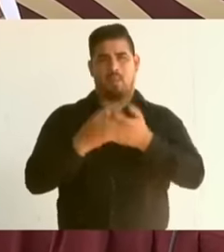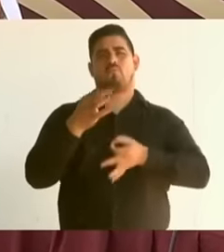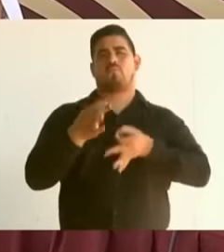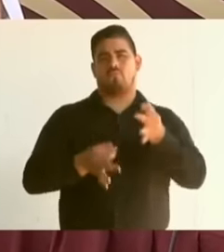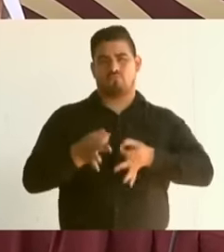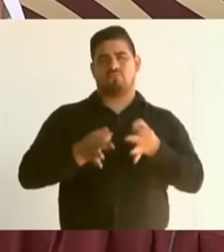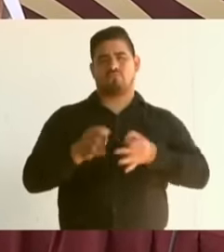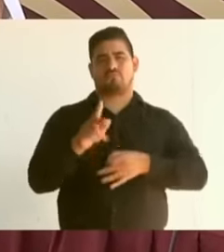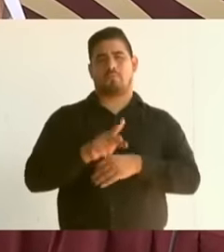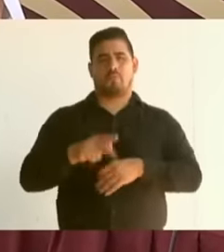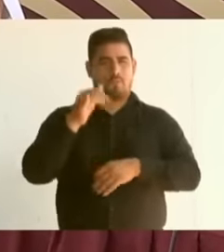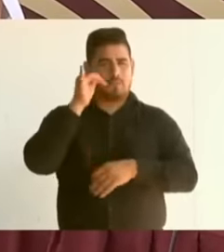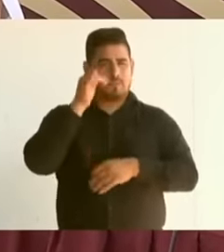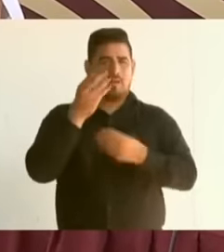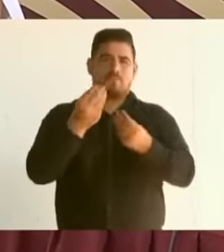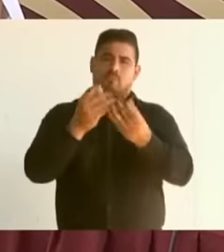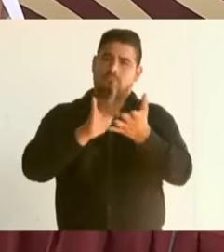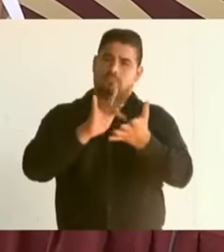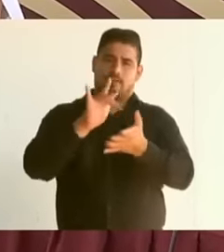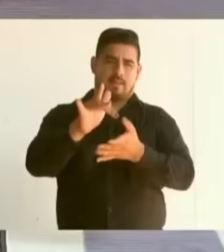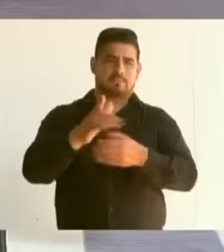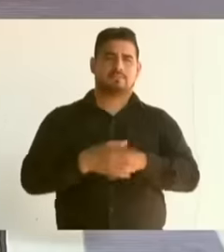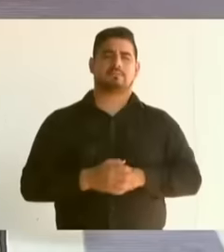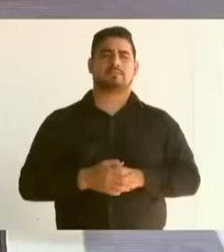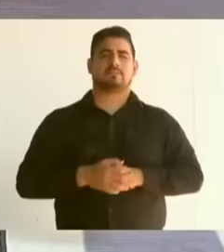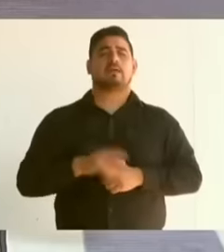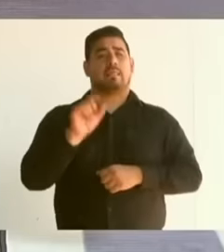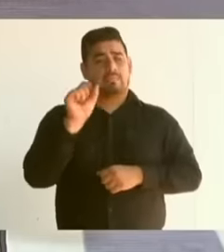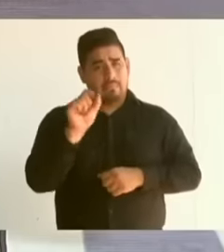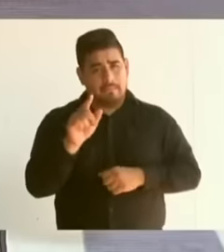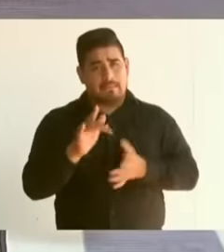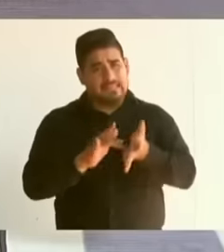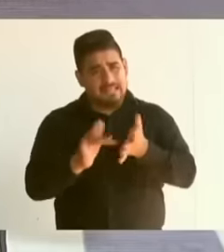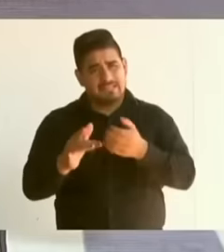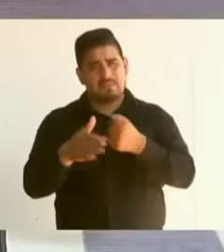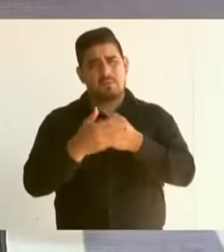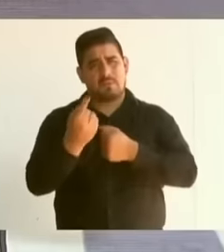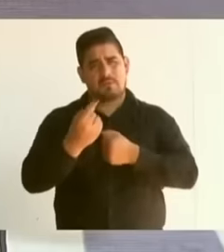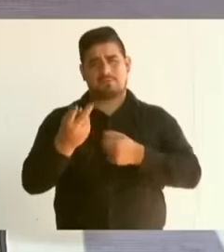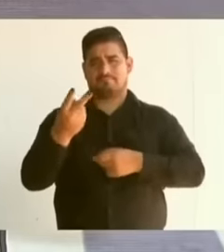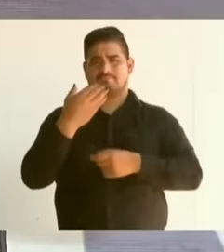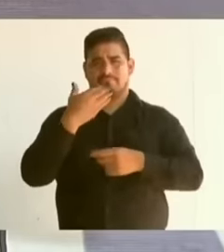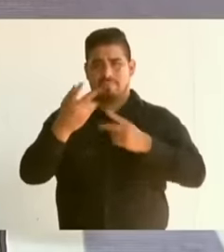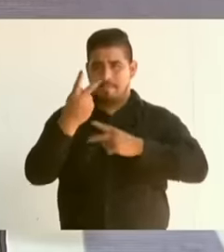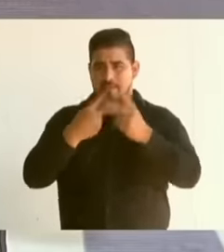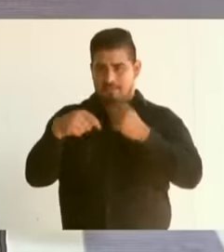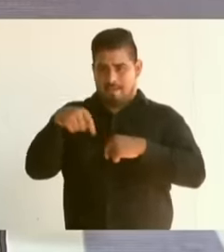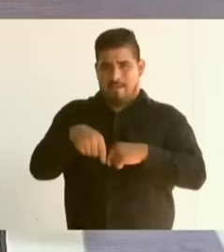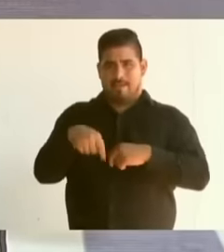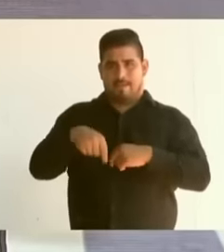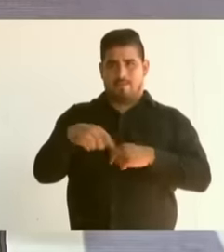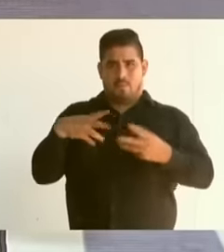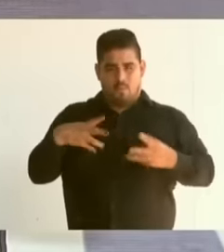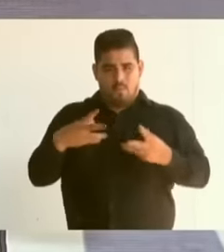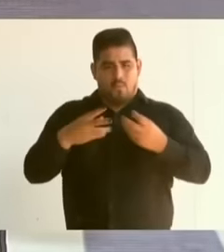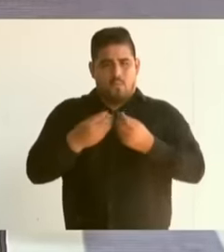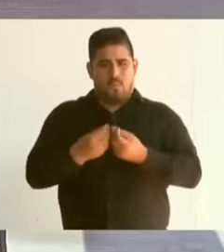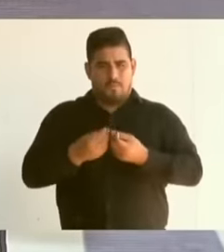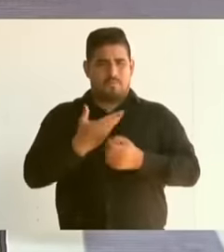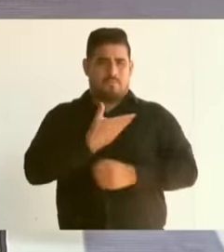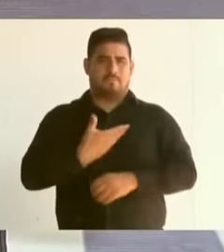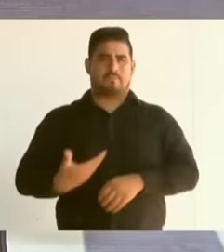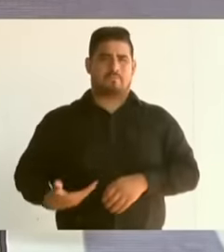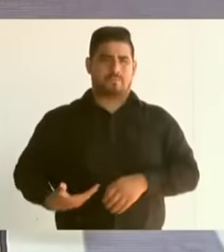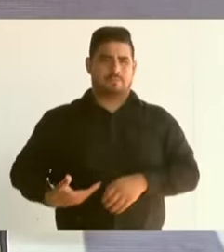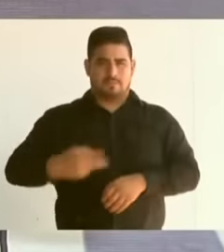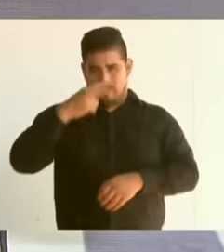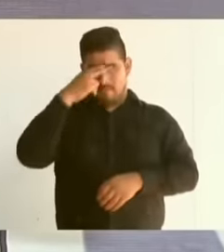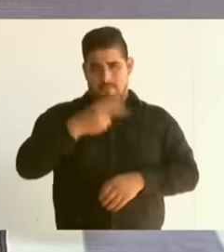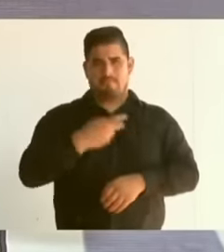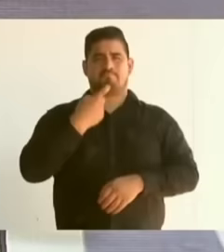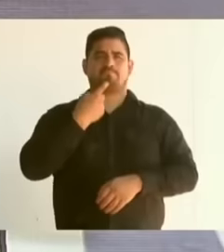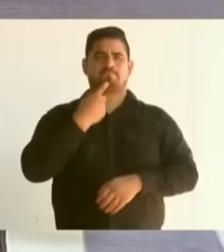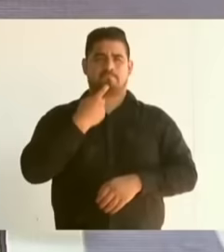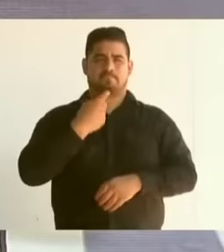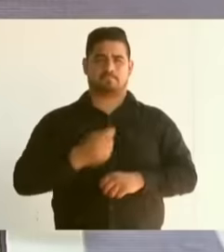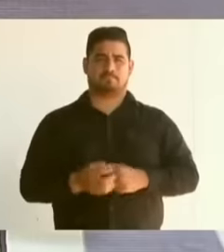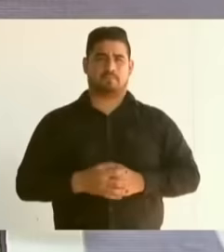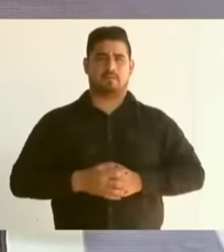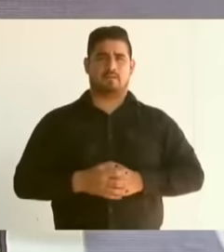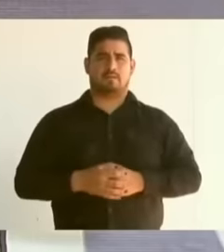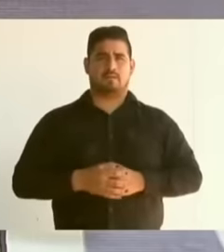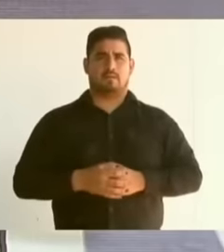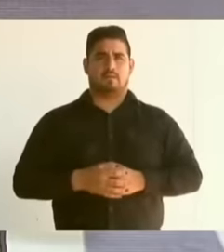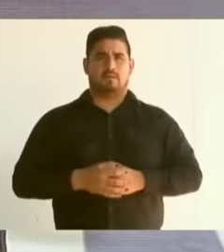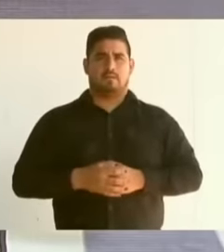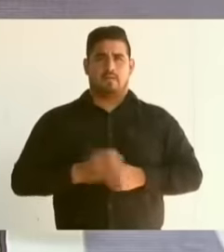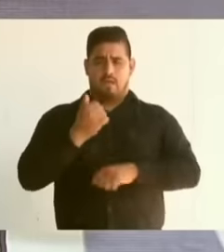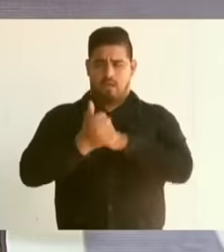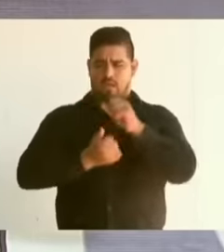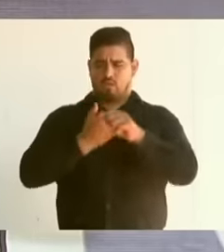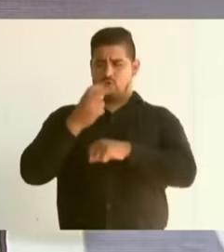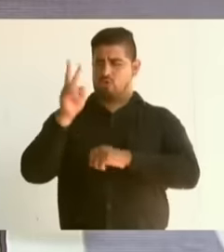Yai people and thank you very much for receiving me here with you along with the president Obrador in 2018